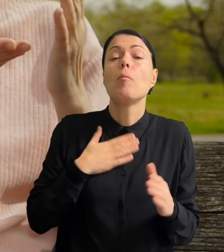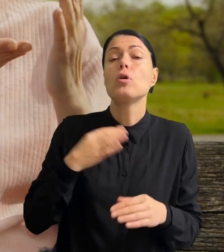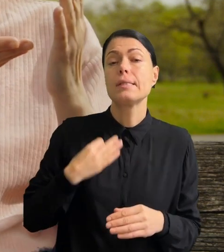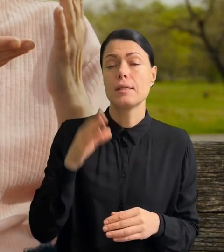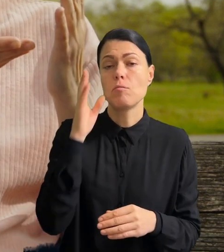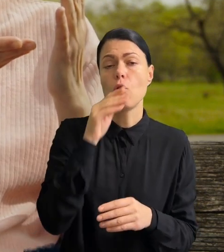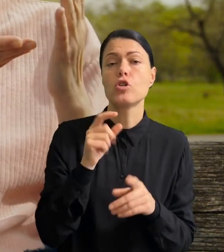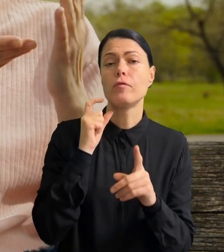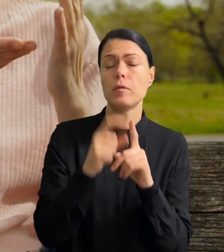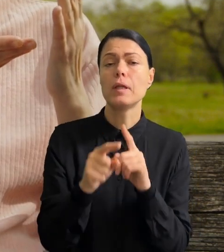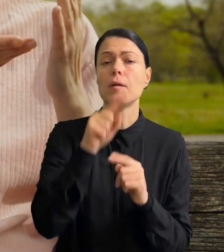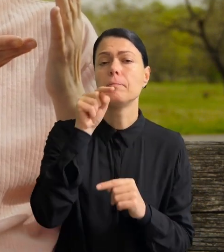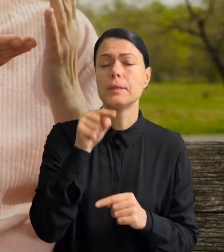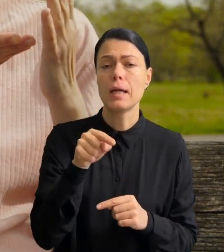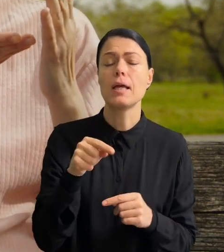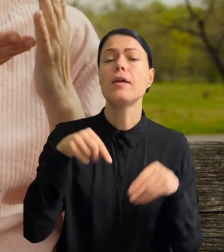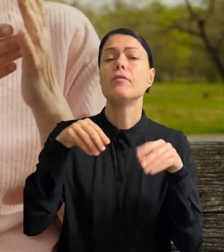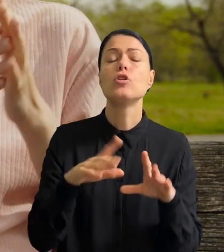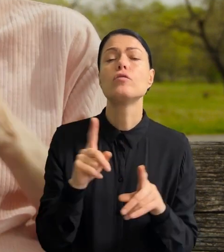to answer questions and solve problems.